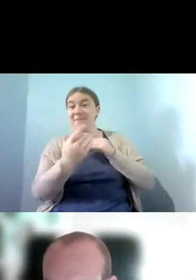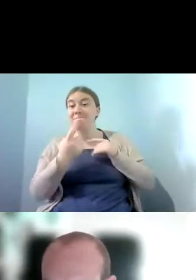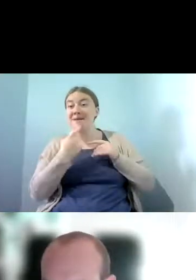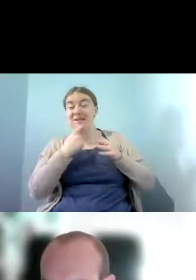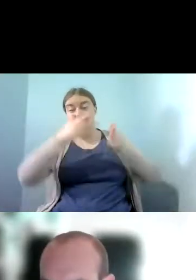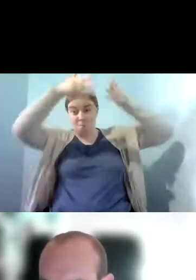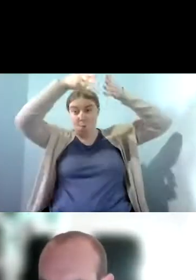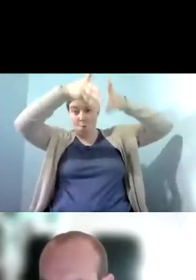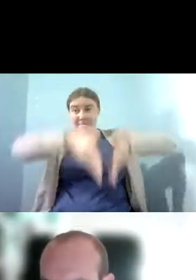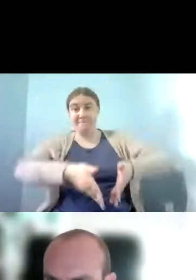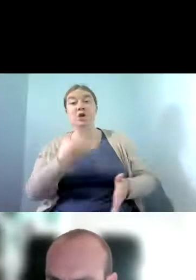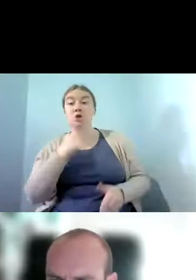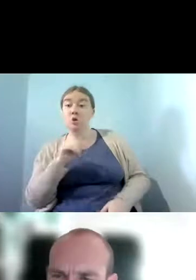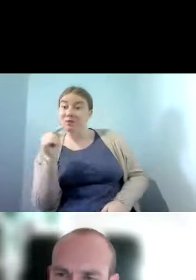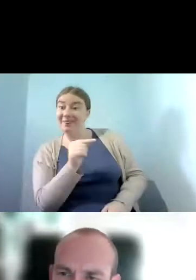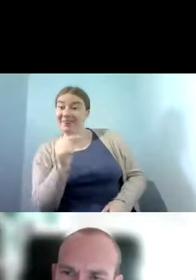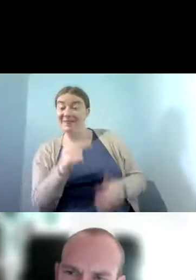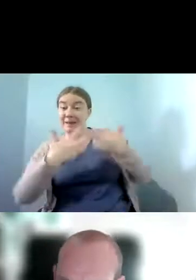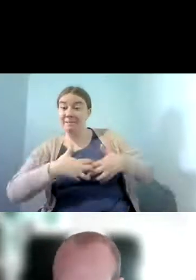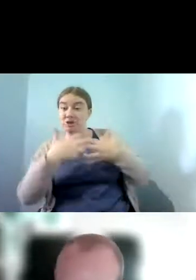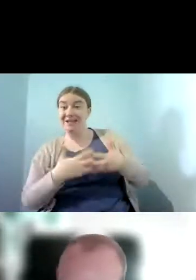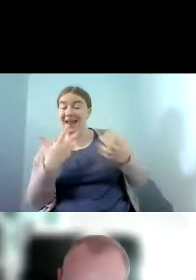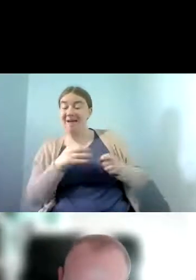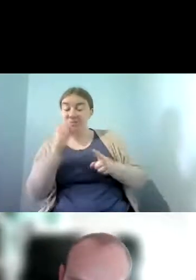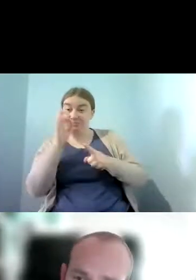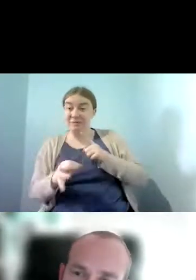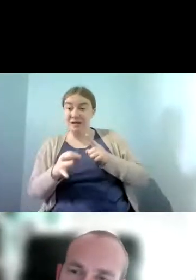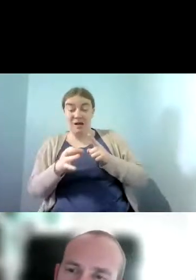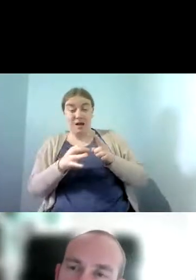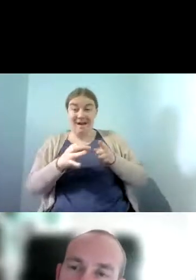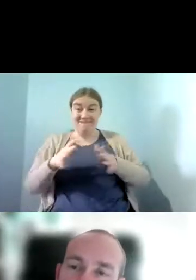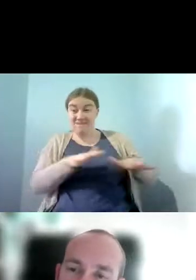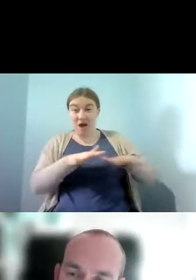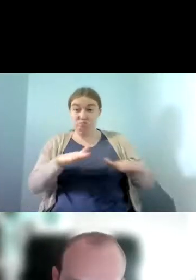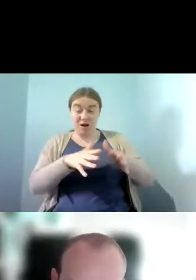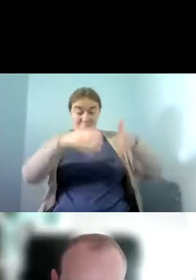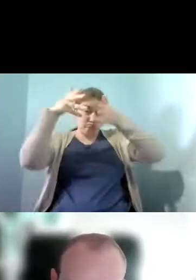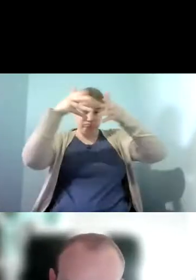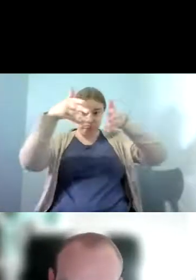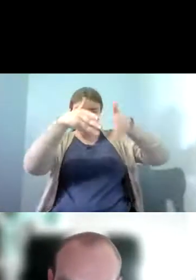this machine which had a special attachment which vibrates the piles into place as far as it can